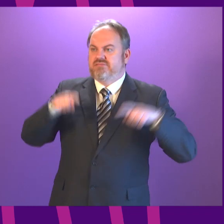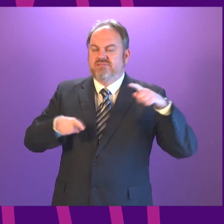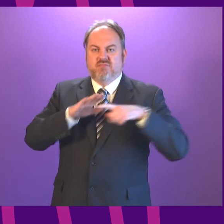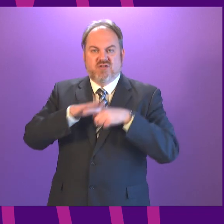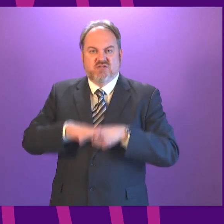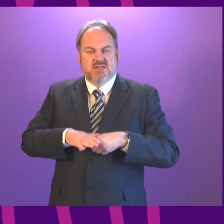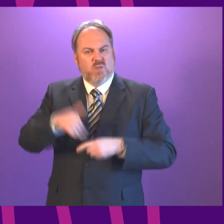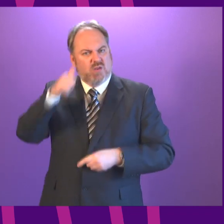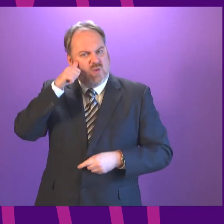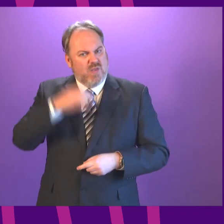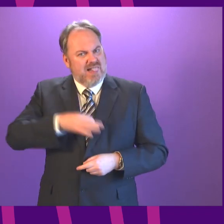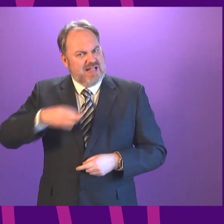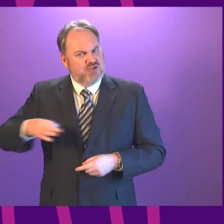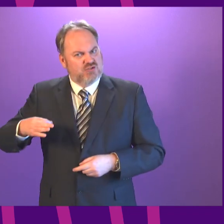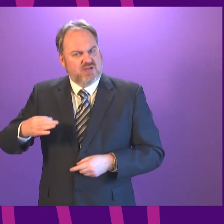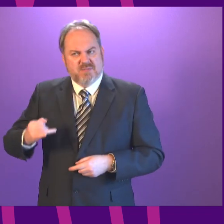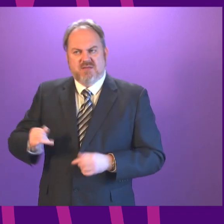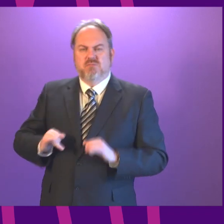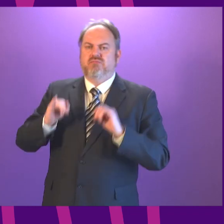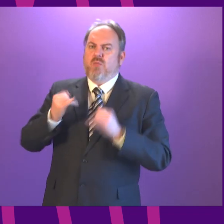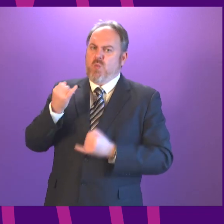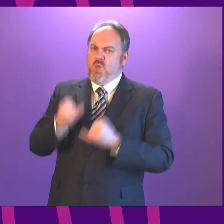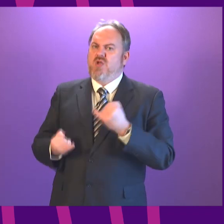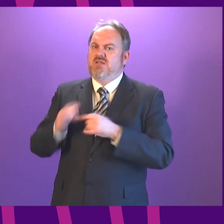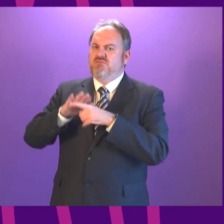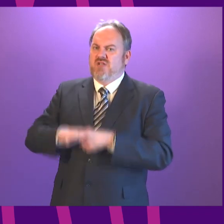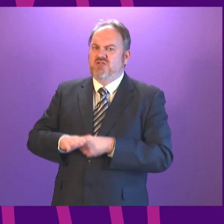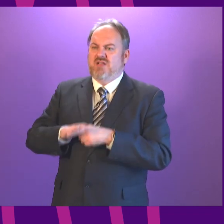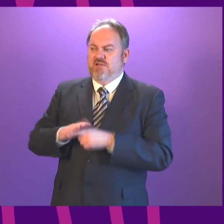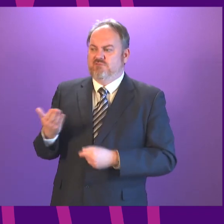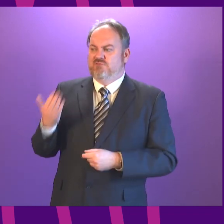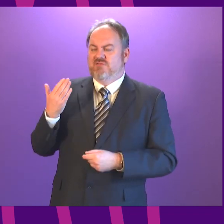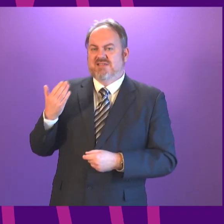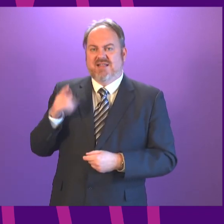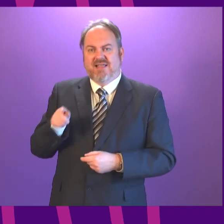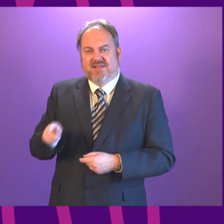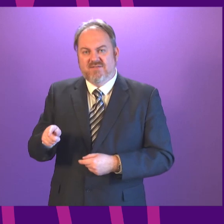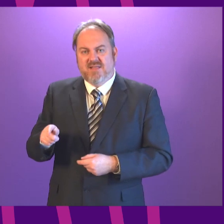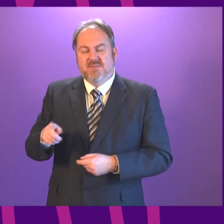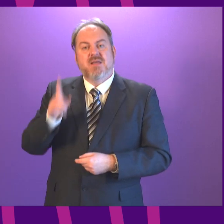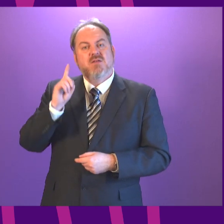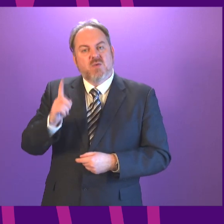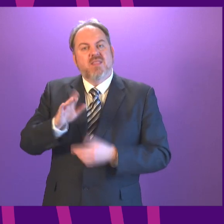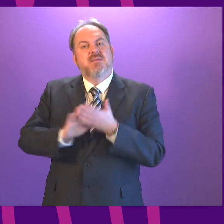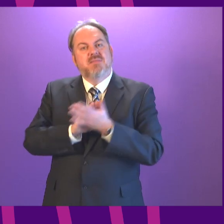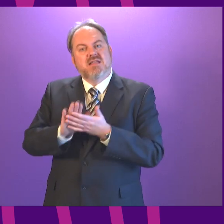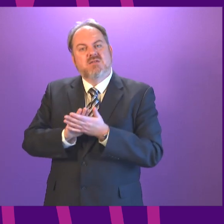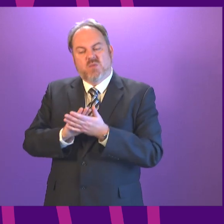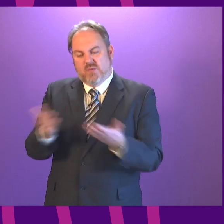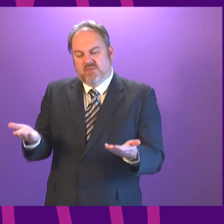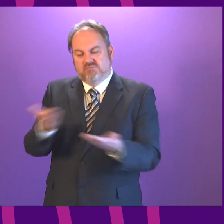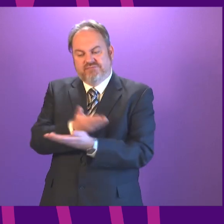probably the most acute pressure in that sense. Of course, mutual aid arrangements between health boards will kick in as well.